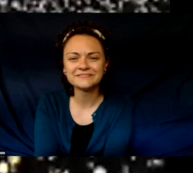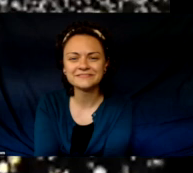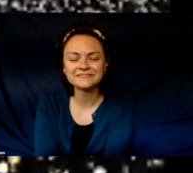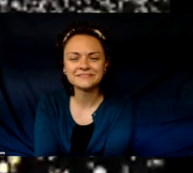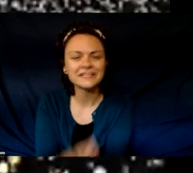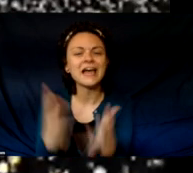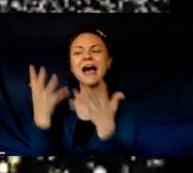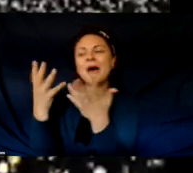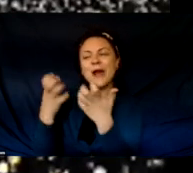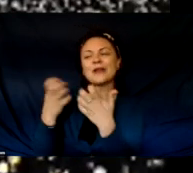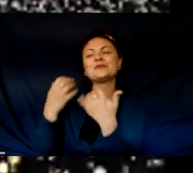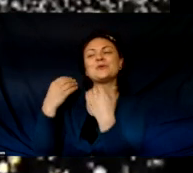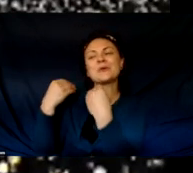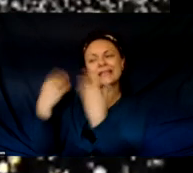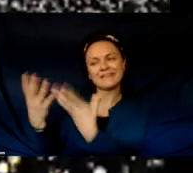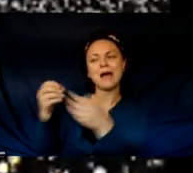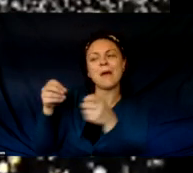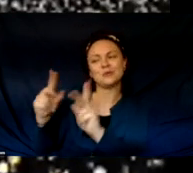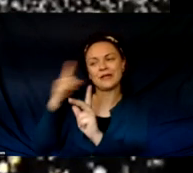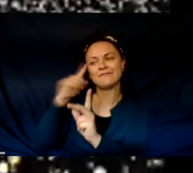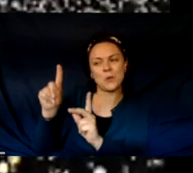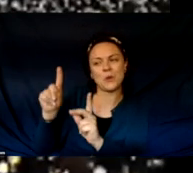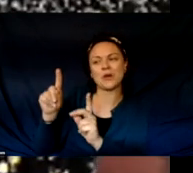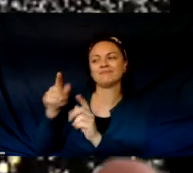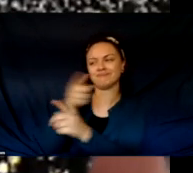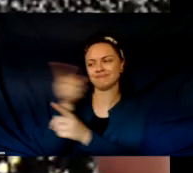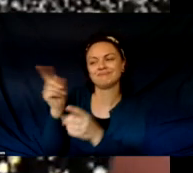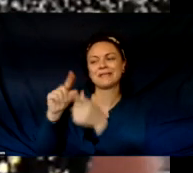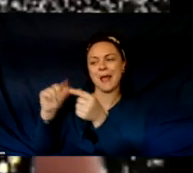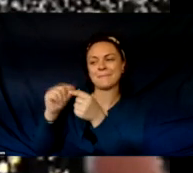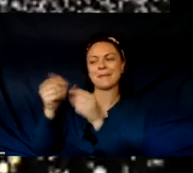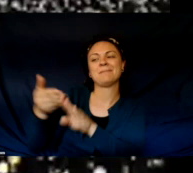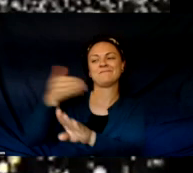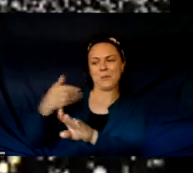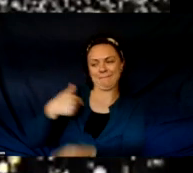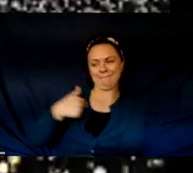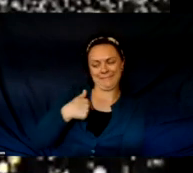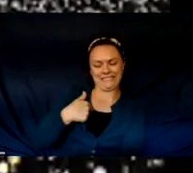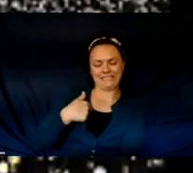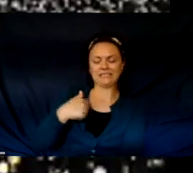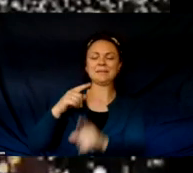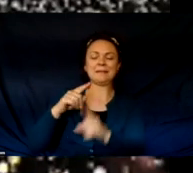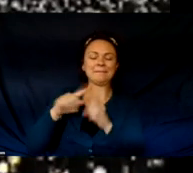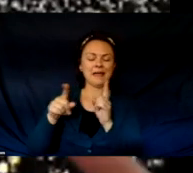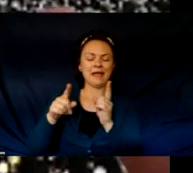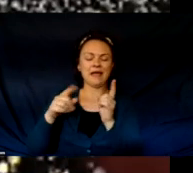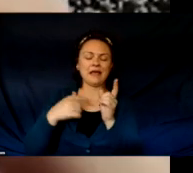before me for this question.